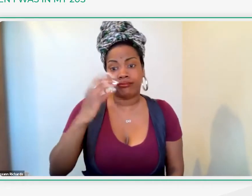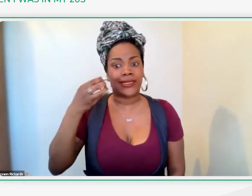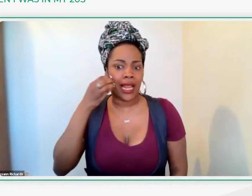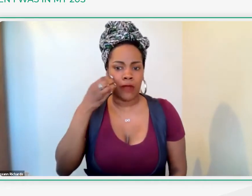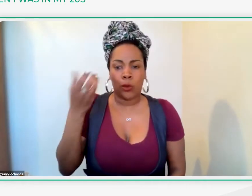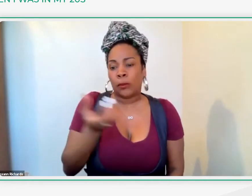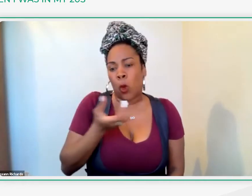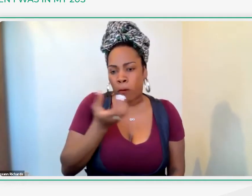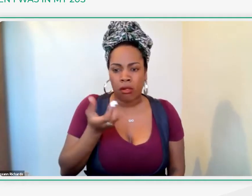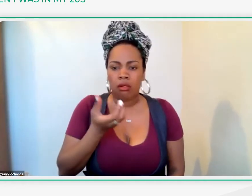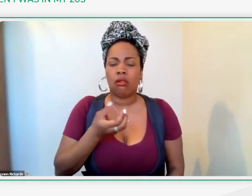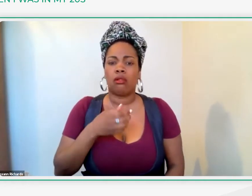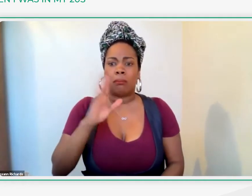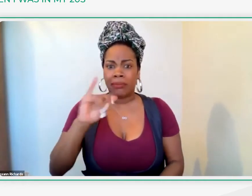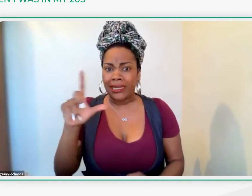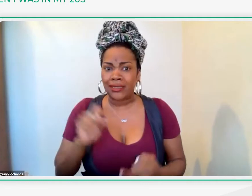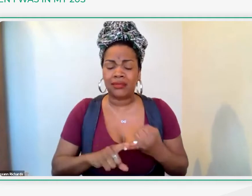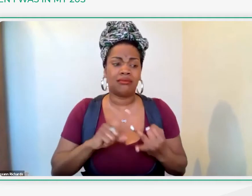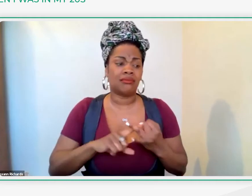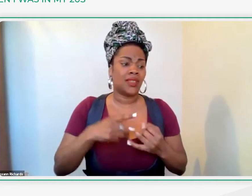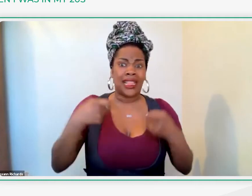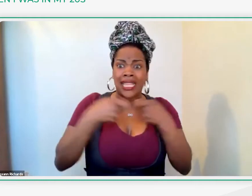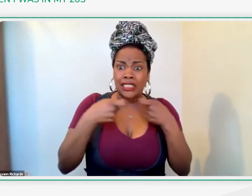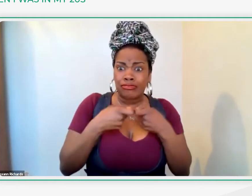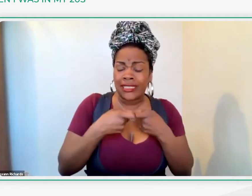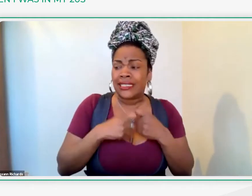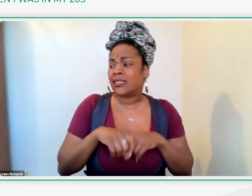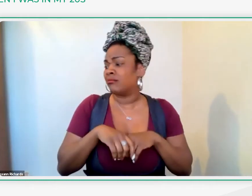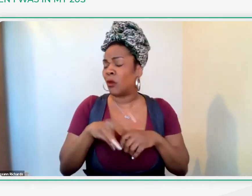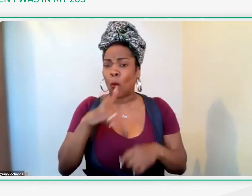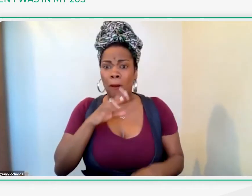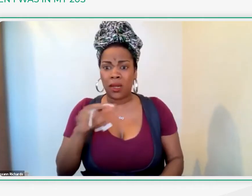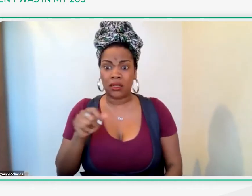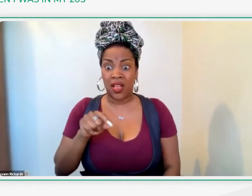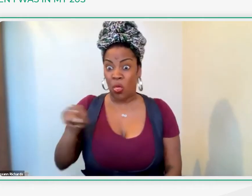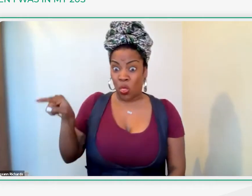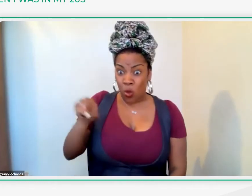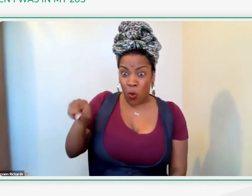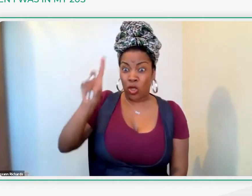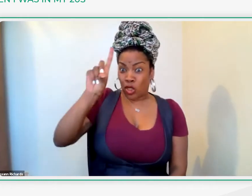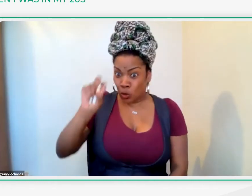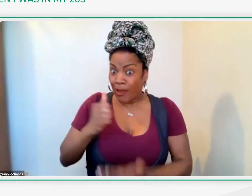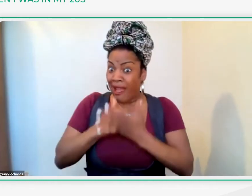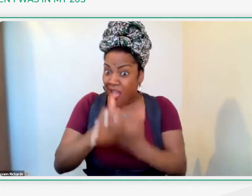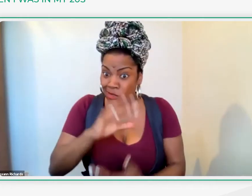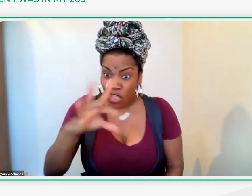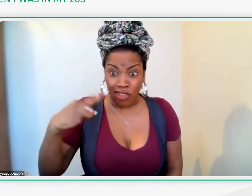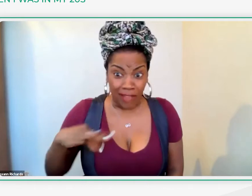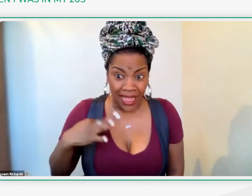And that's especially important for, for example, cell phone bills, electricity, water, and